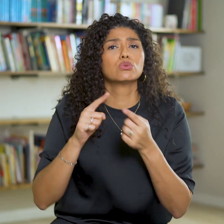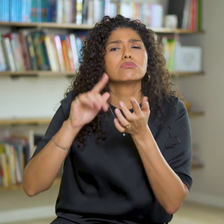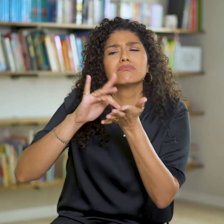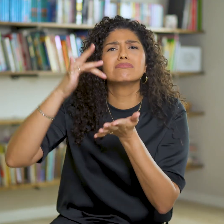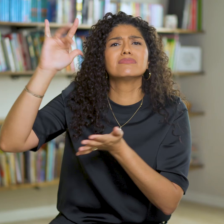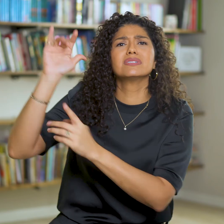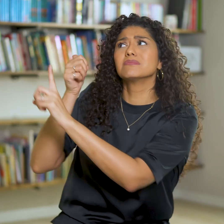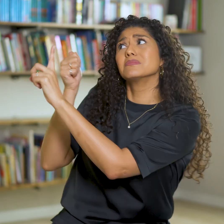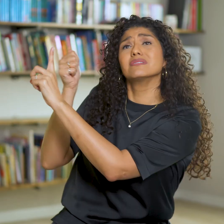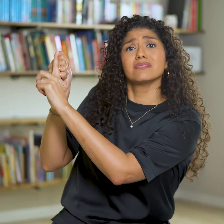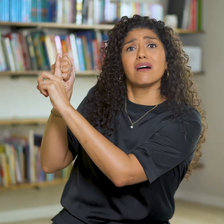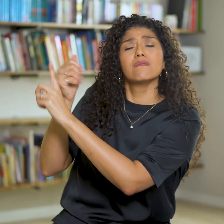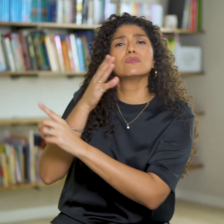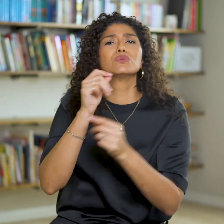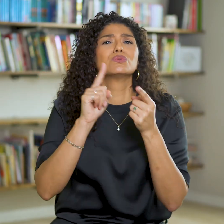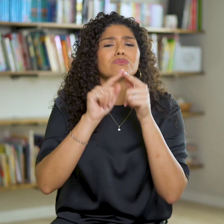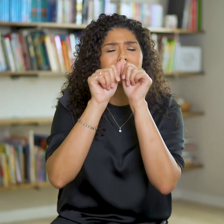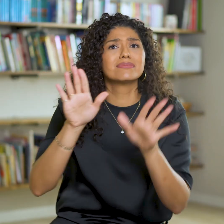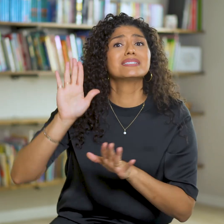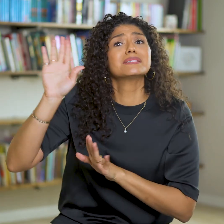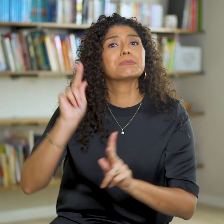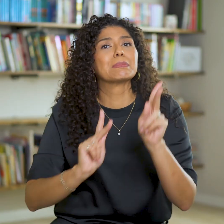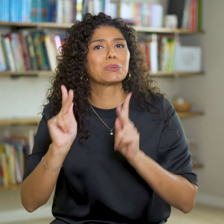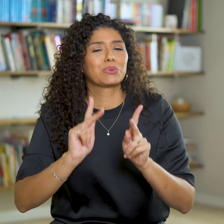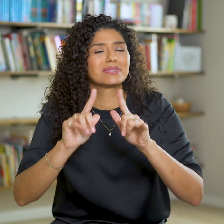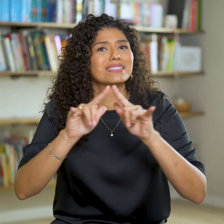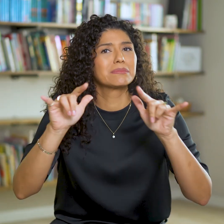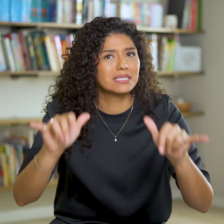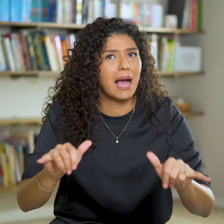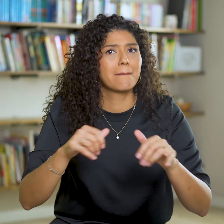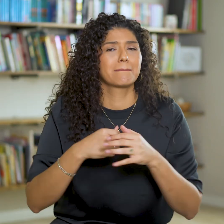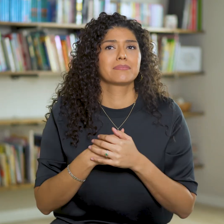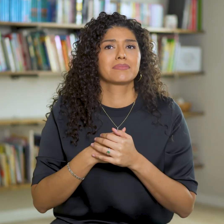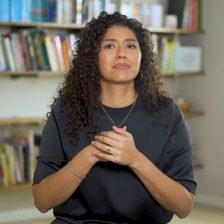to glorify Himself and to bless His people at the same time.